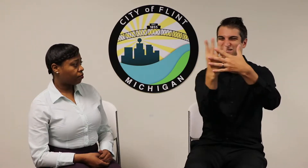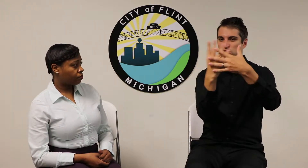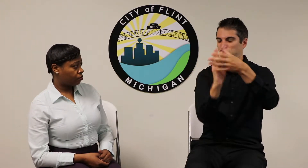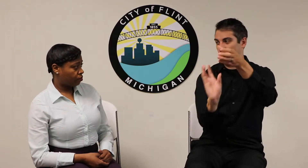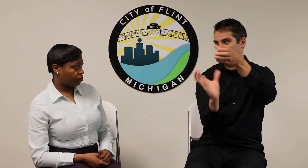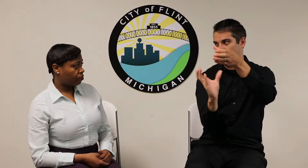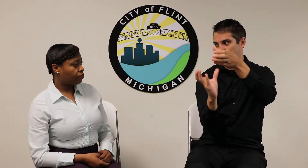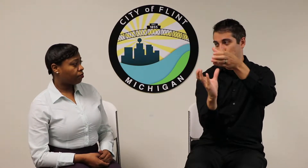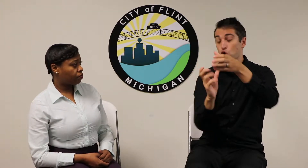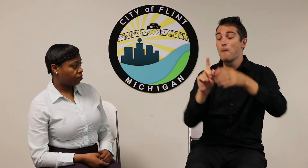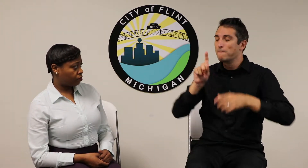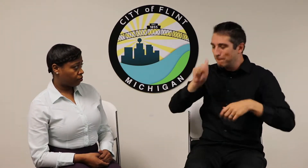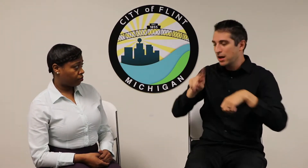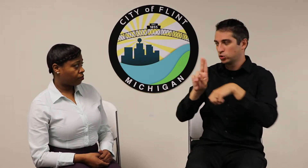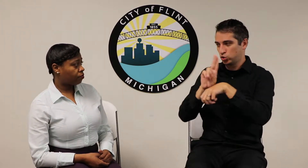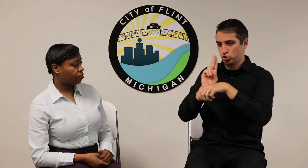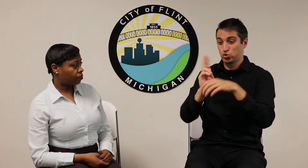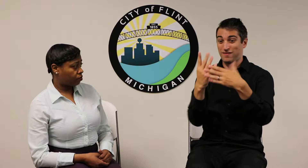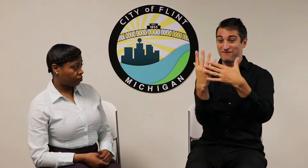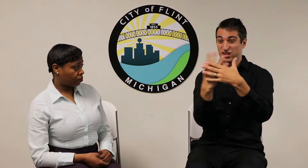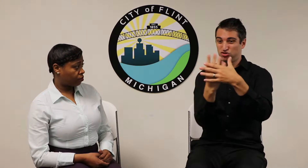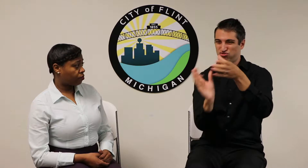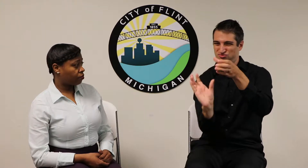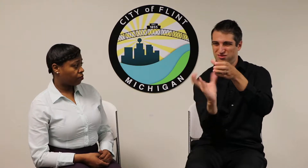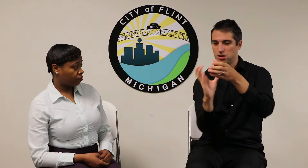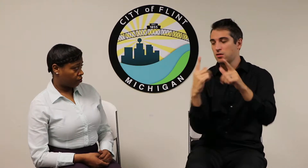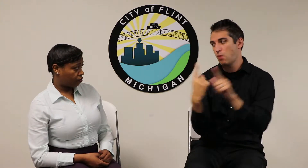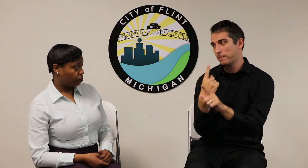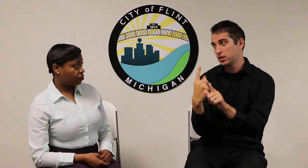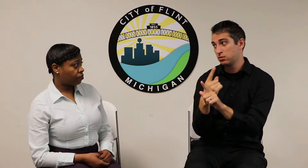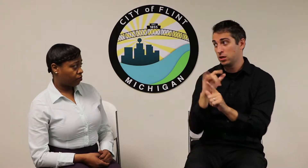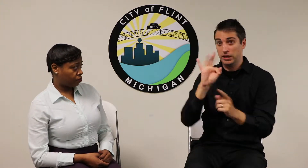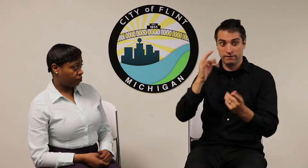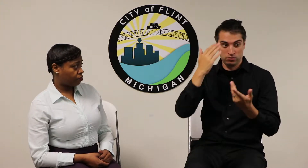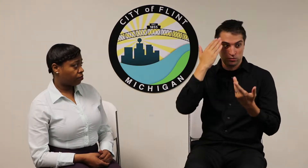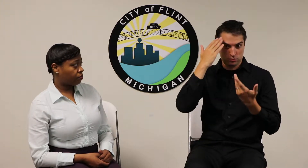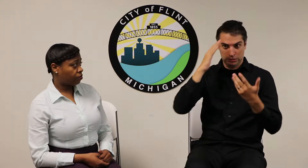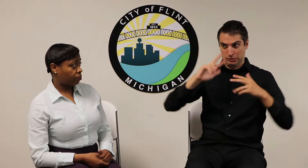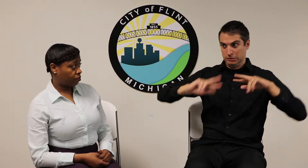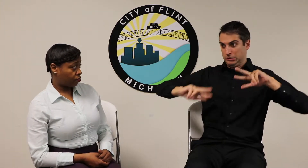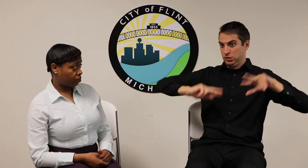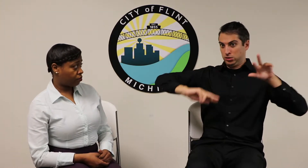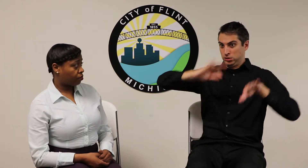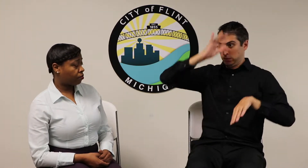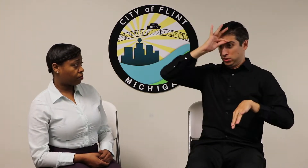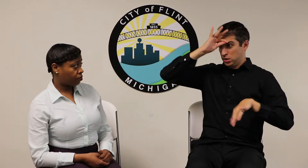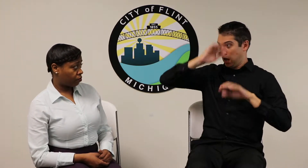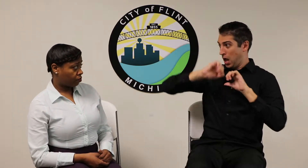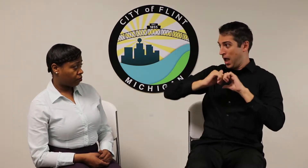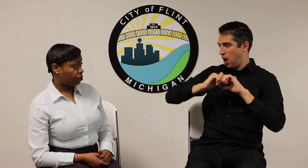filter properly. If you don't know ask the core team to come to your house and